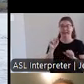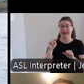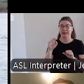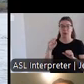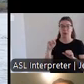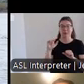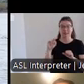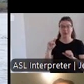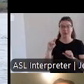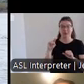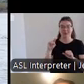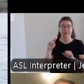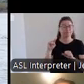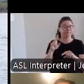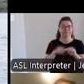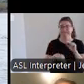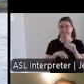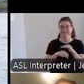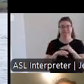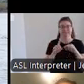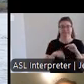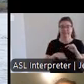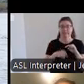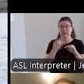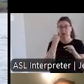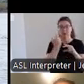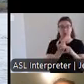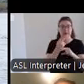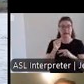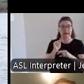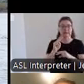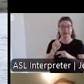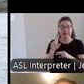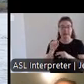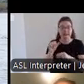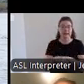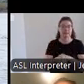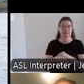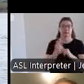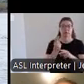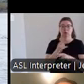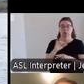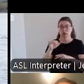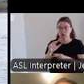And so if you're someone who is using NVDA, who is using JAWS, you're using assistive technology,